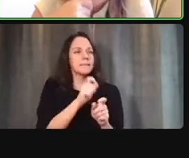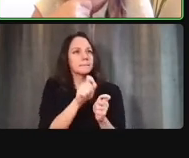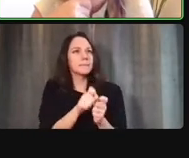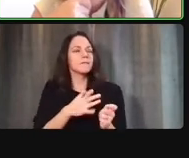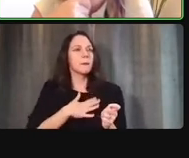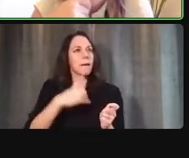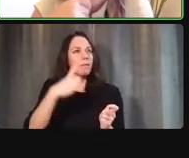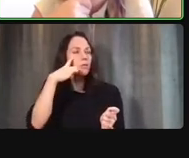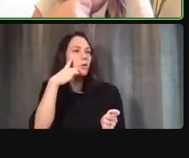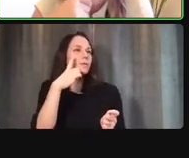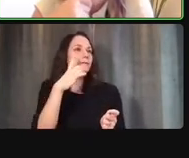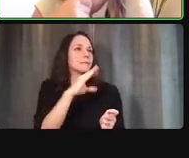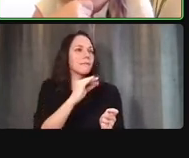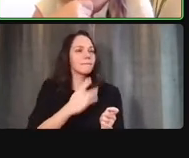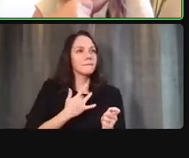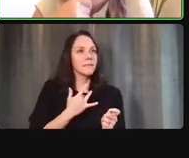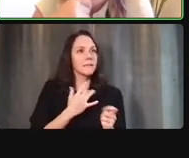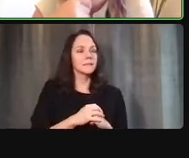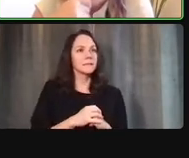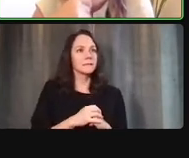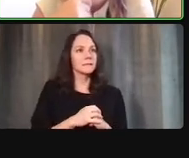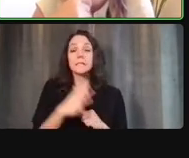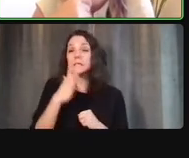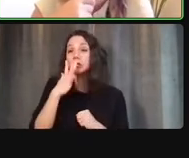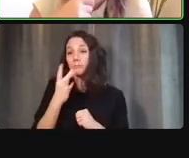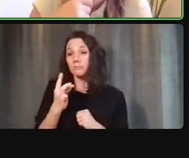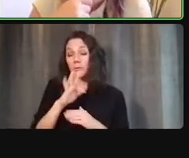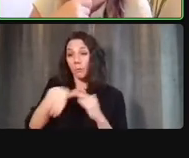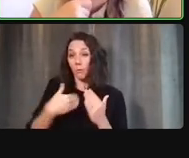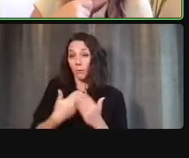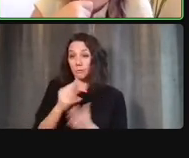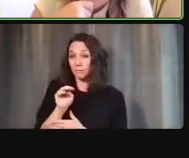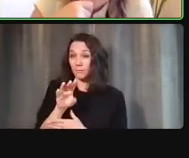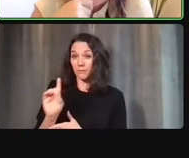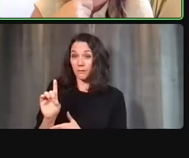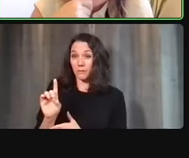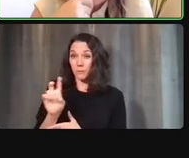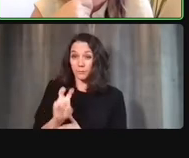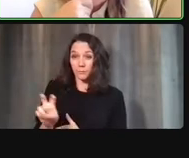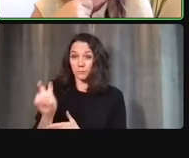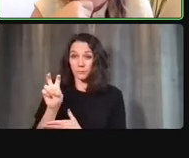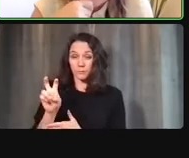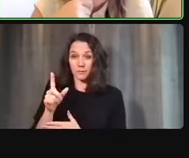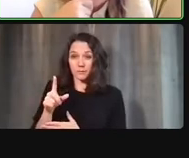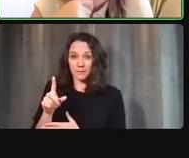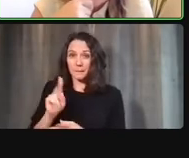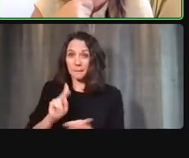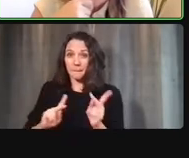of the mood tours that have been taken, people don't turn them in. They've been given that opportunity.